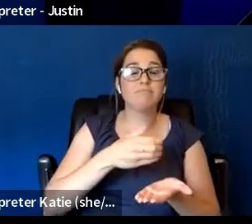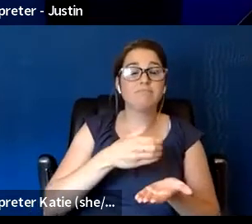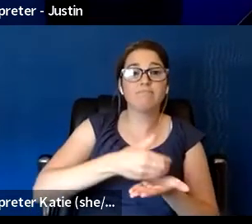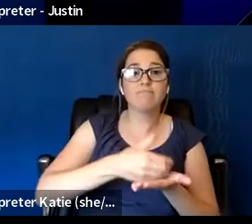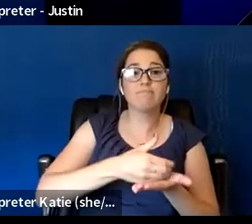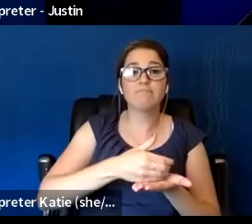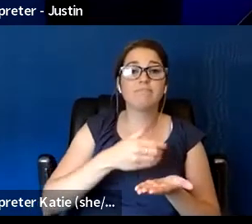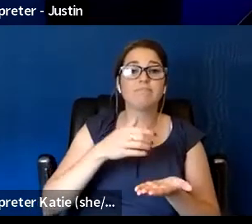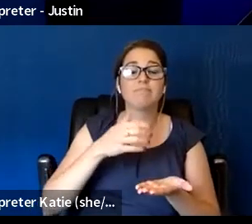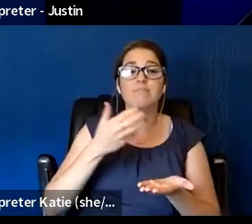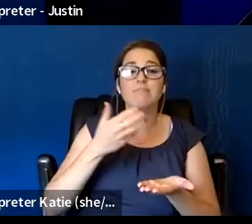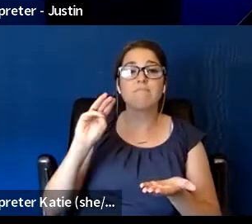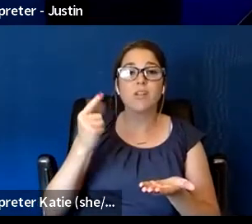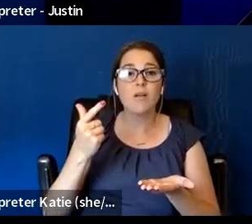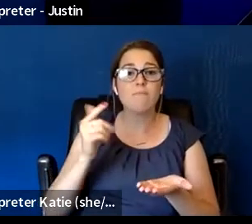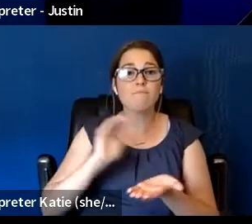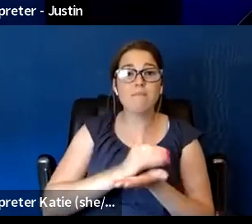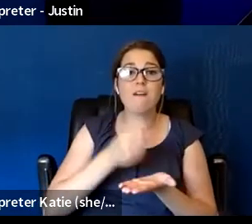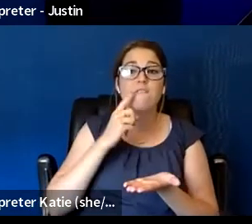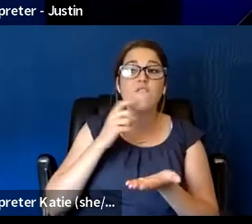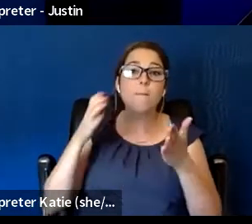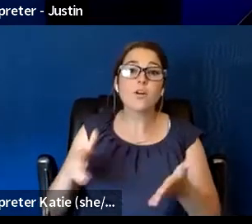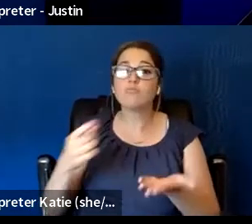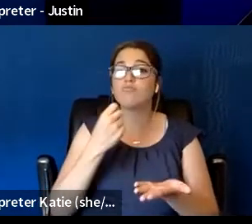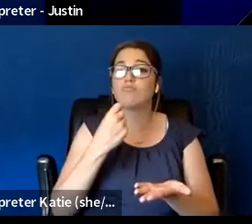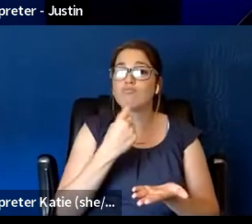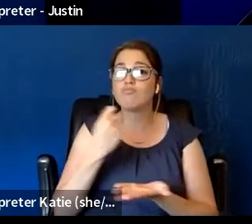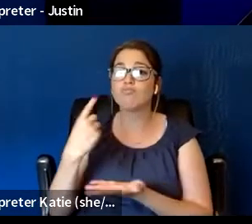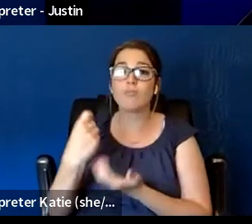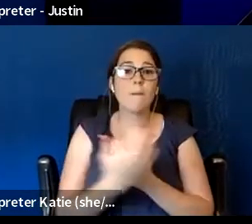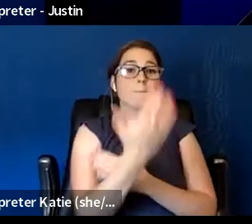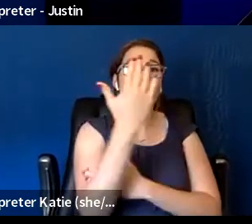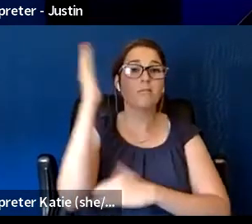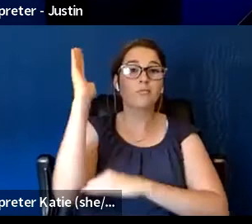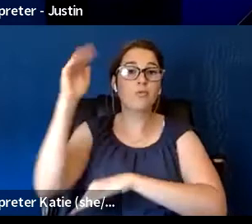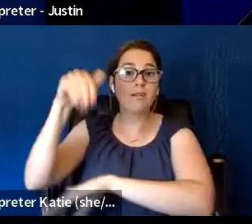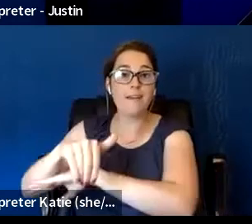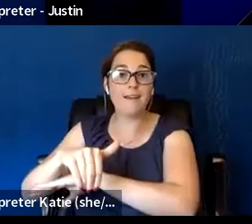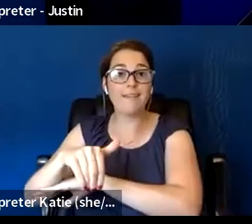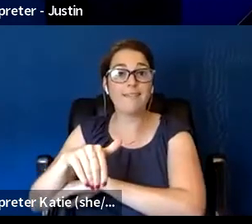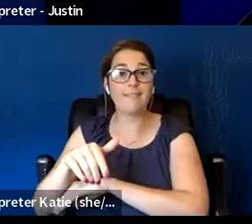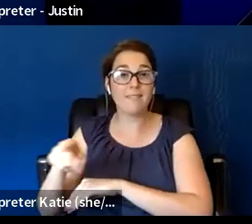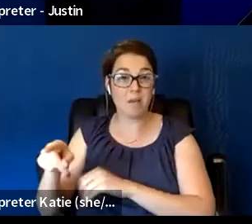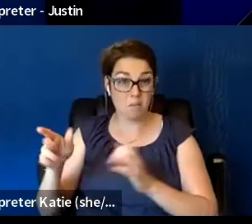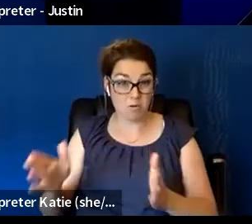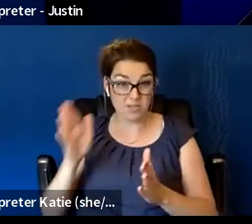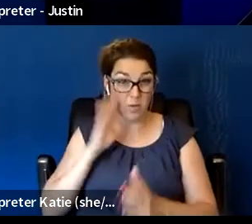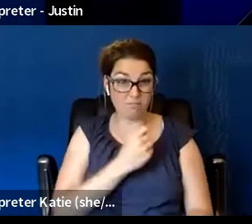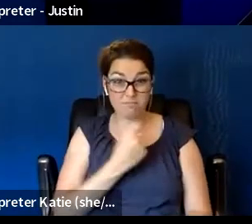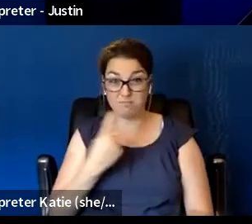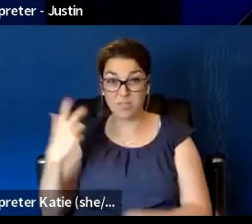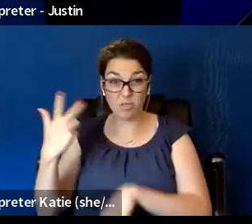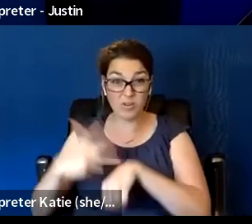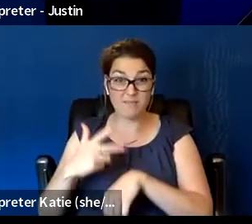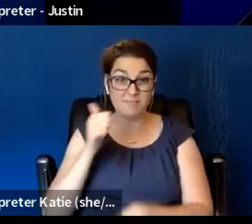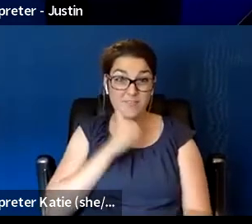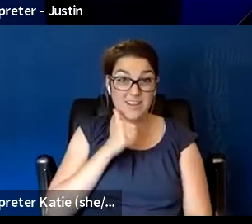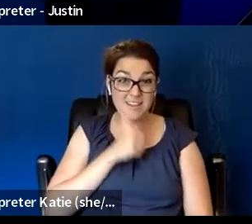or four times a day, probably nobody is going to take it. And just thinking about like